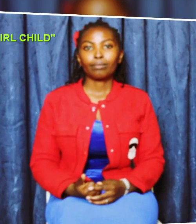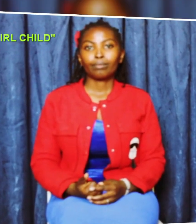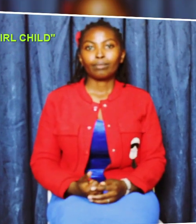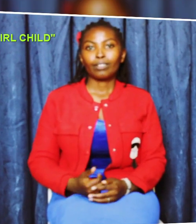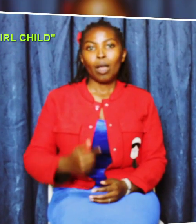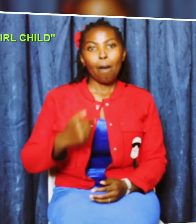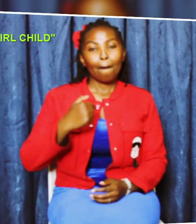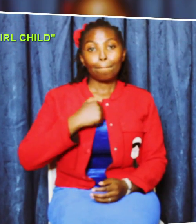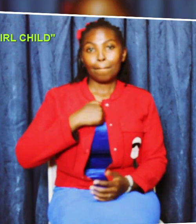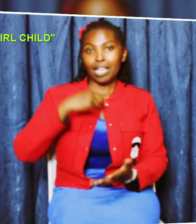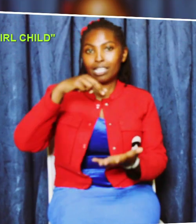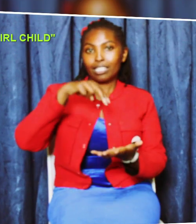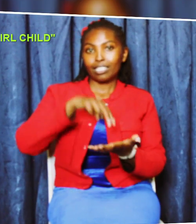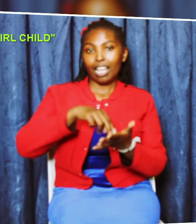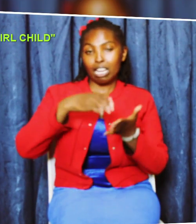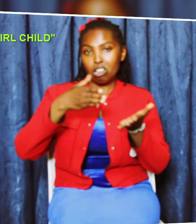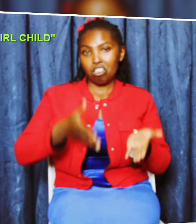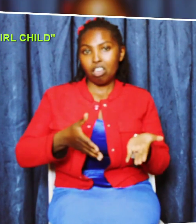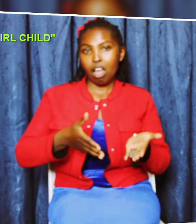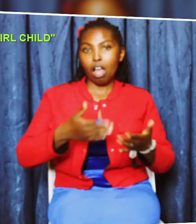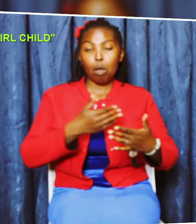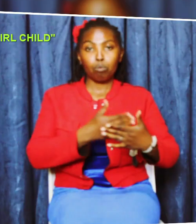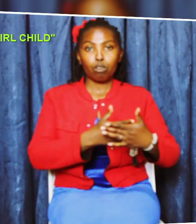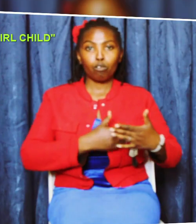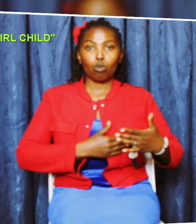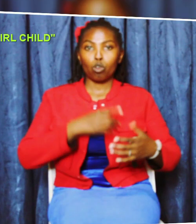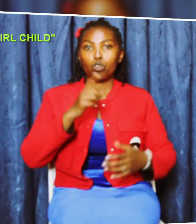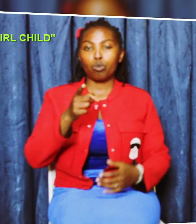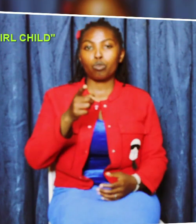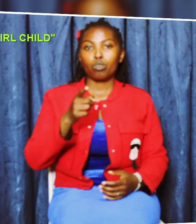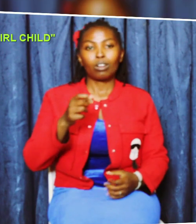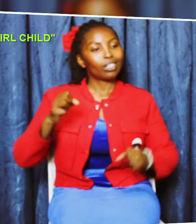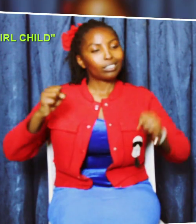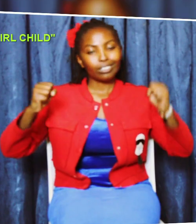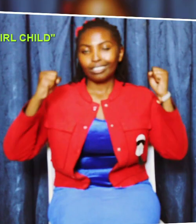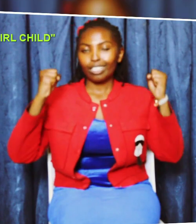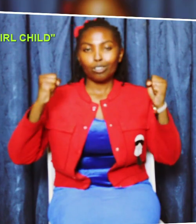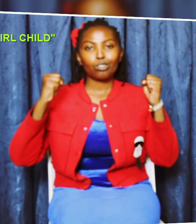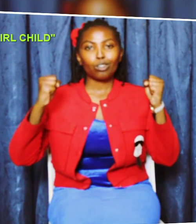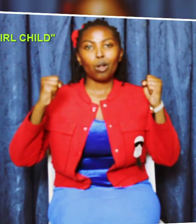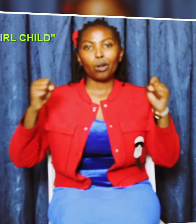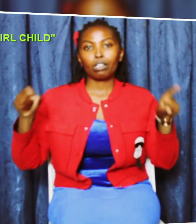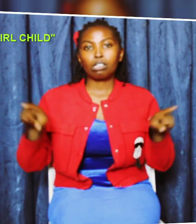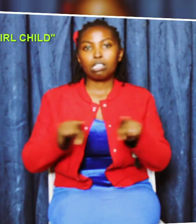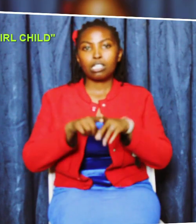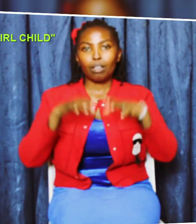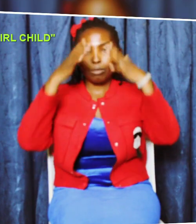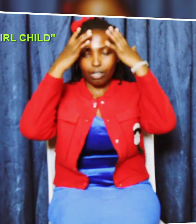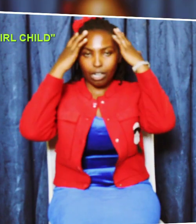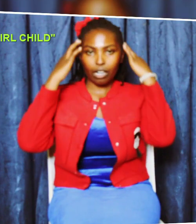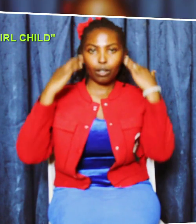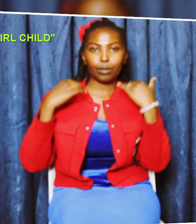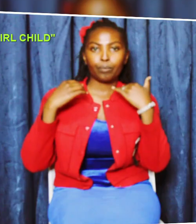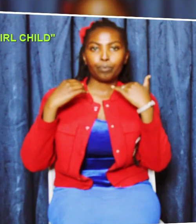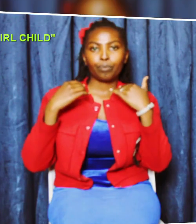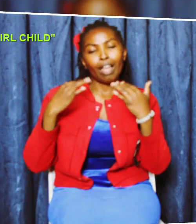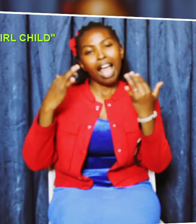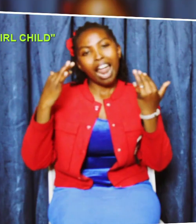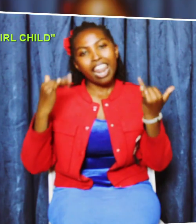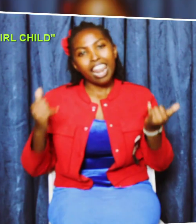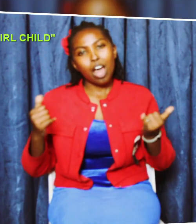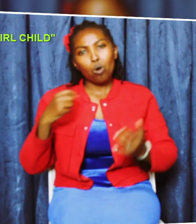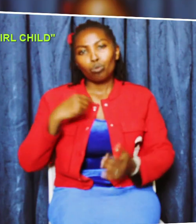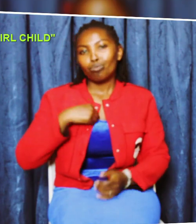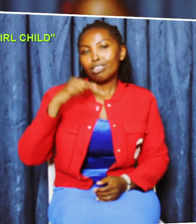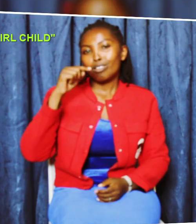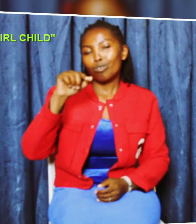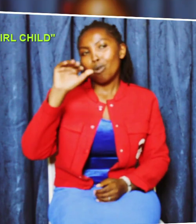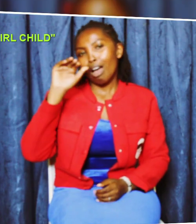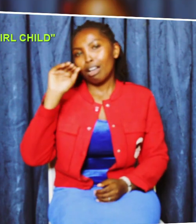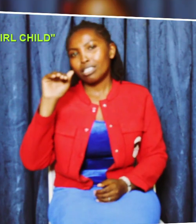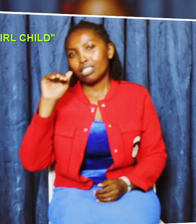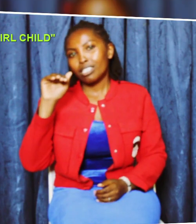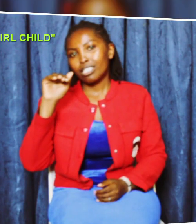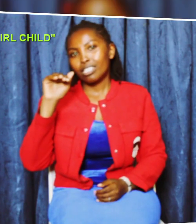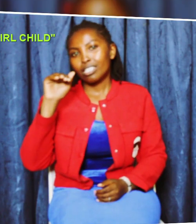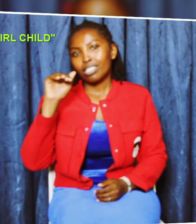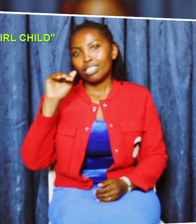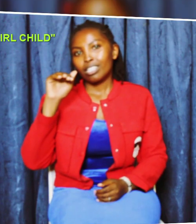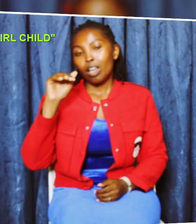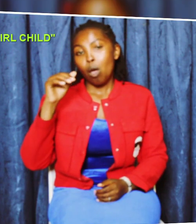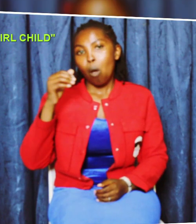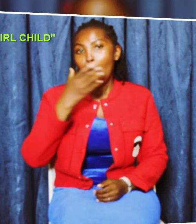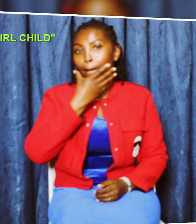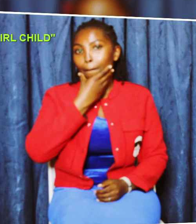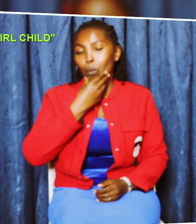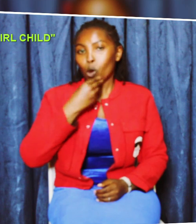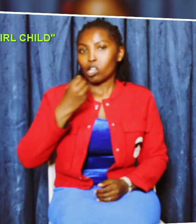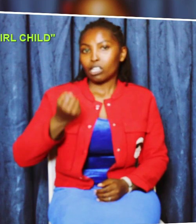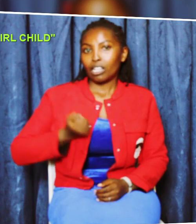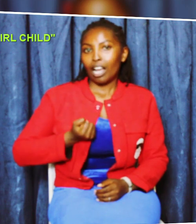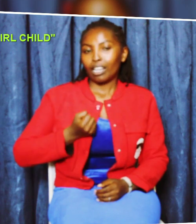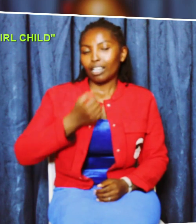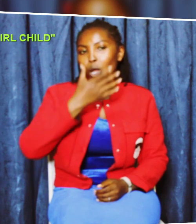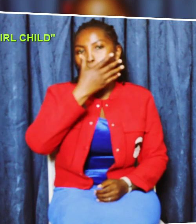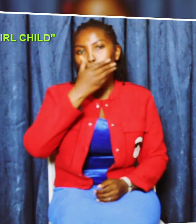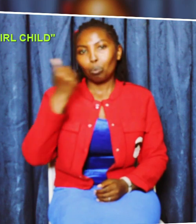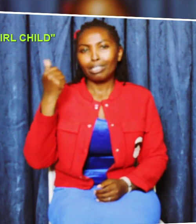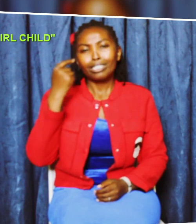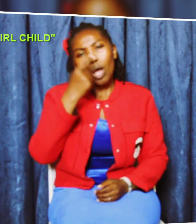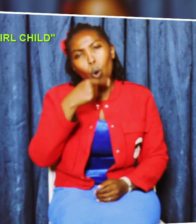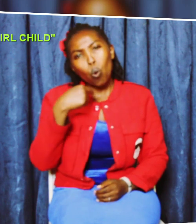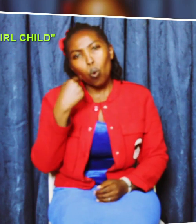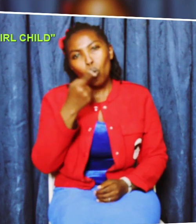me stand here before you strong same lion Now me you ask boy girl better who